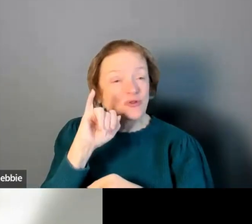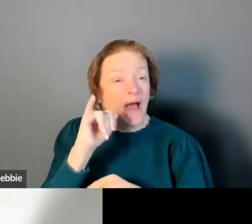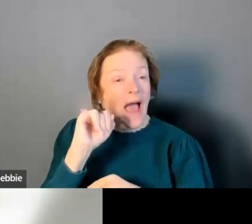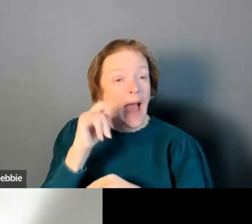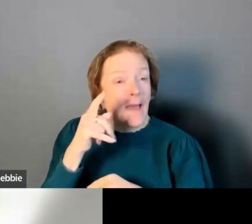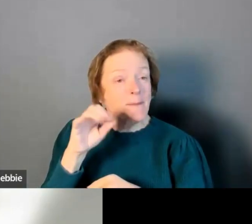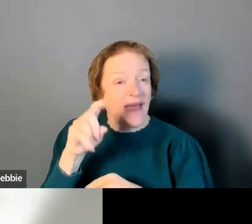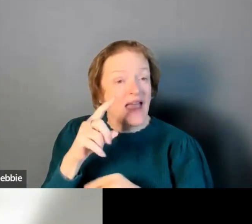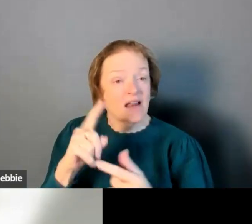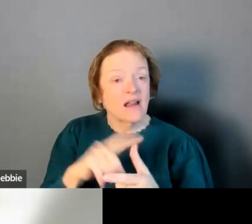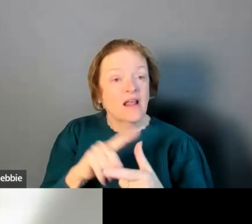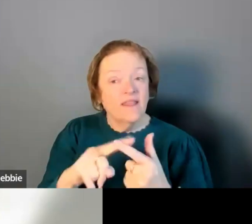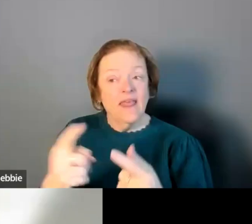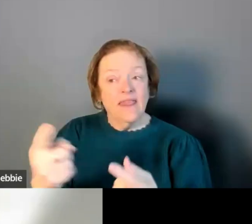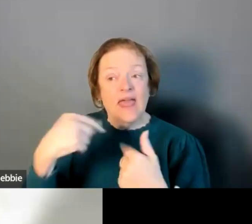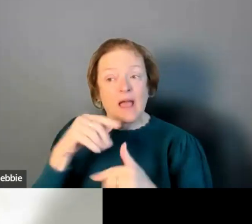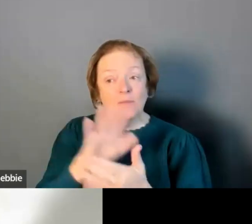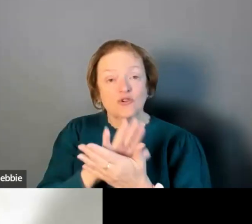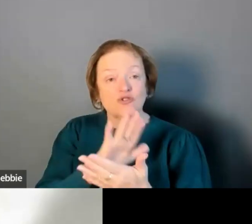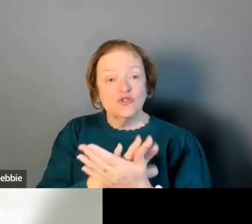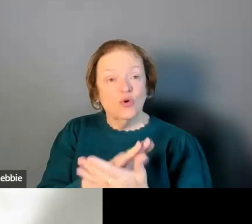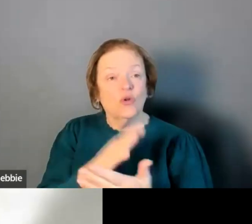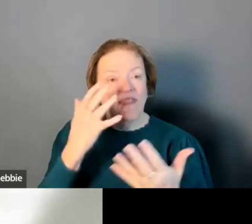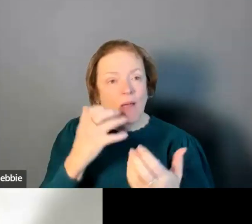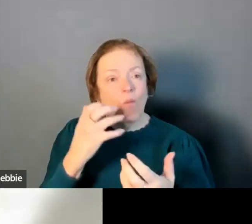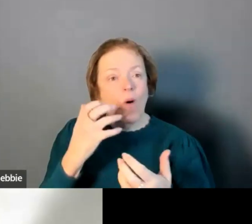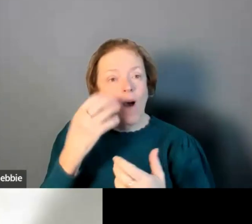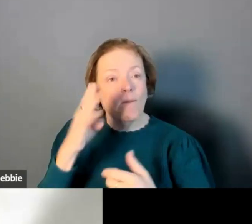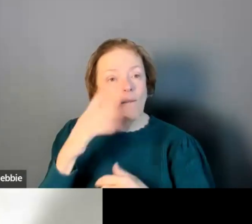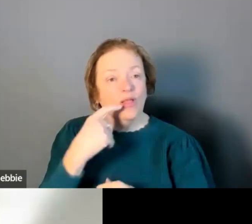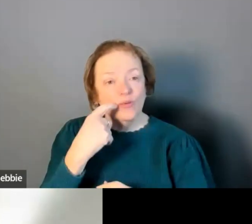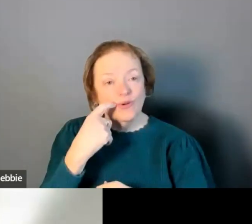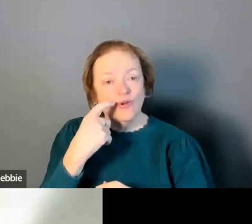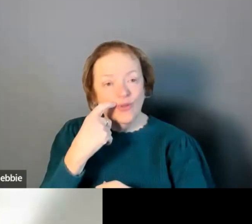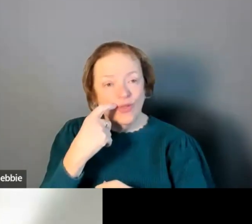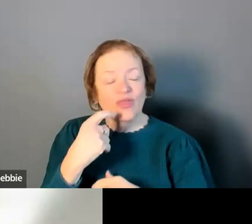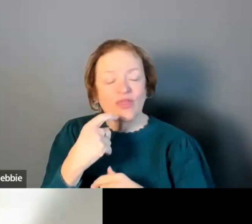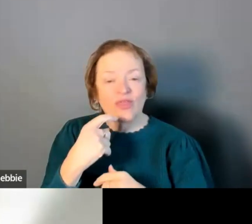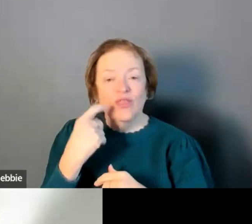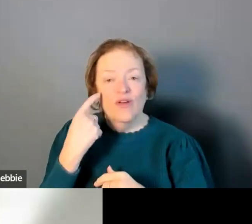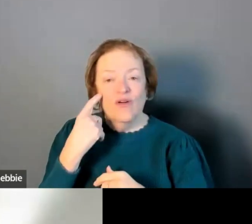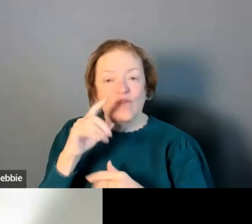they want to Bluetooth to their day, or their district iPad or laptop.